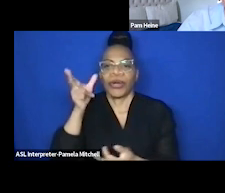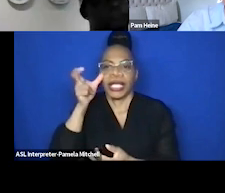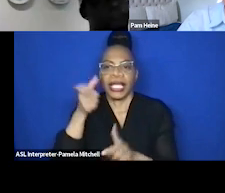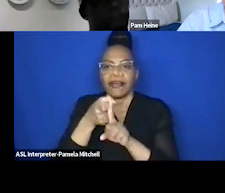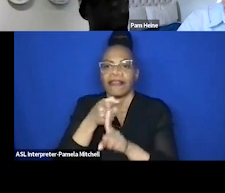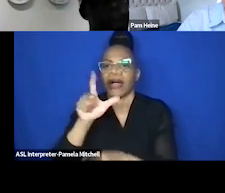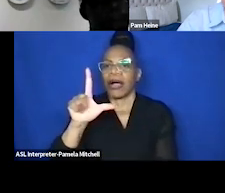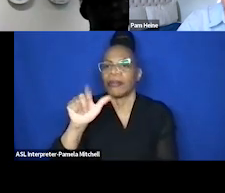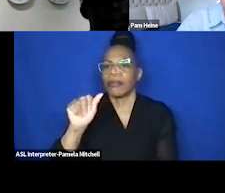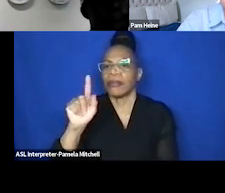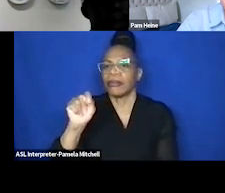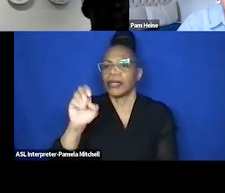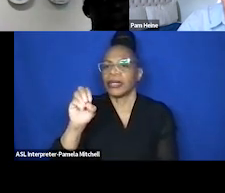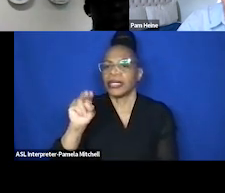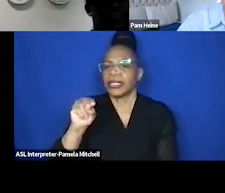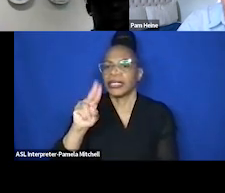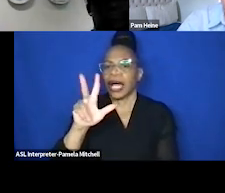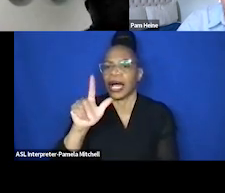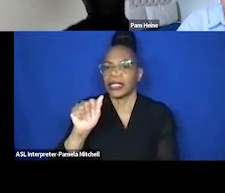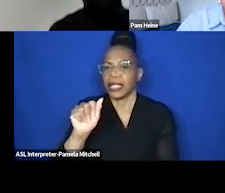So we're gonna give her time to turn her camera on.